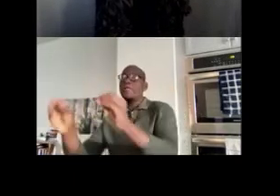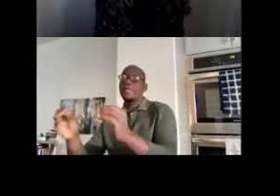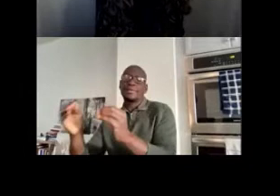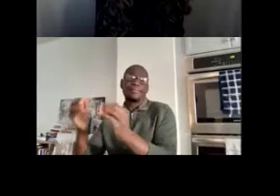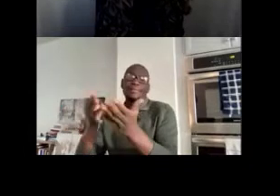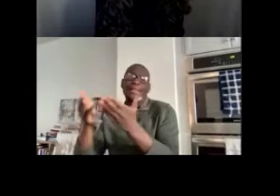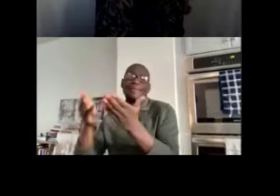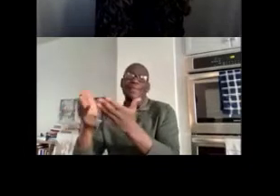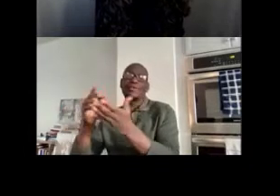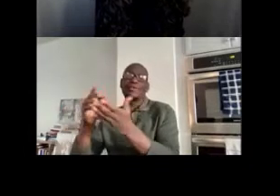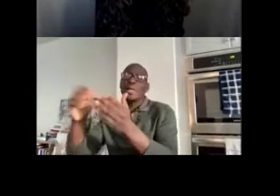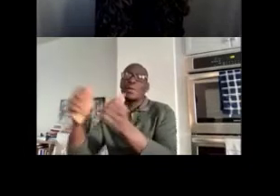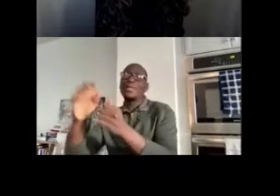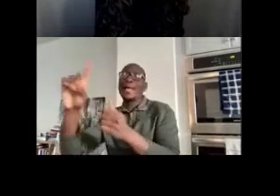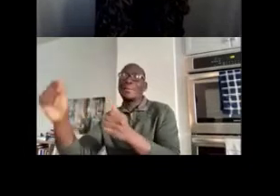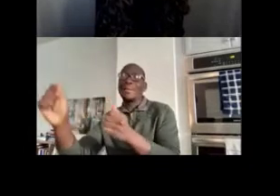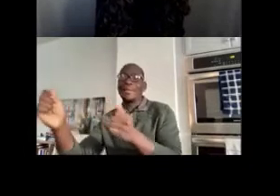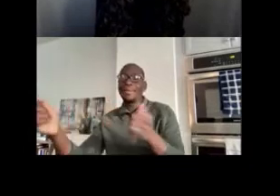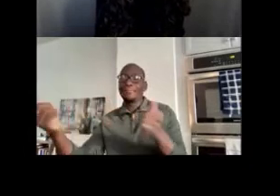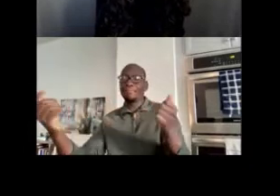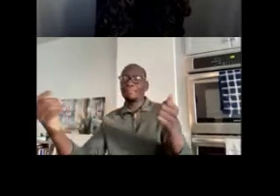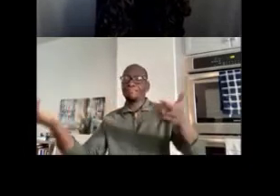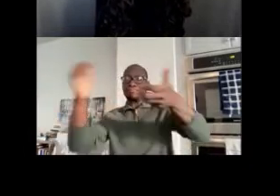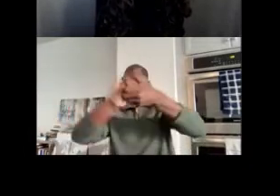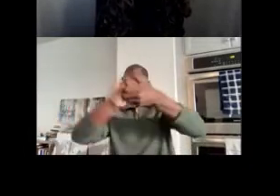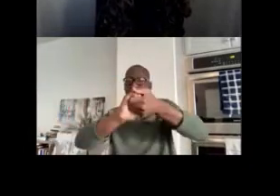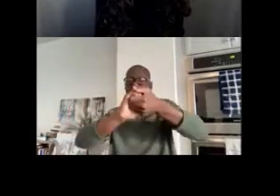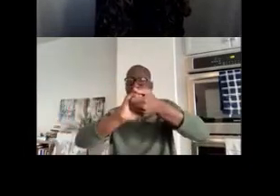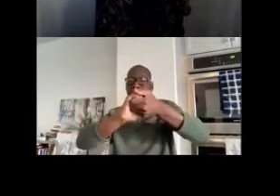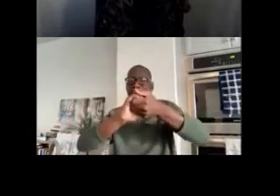when you have the international students office and the Disability Services Office, they really